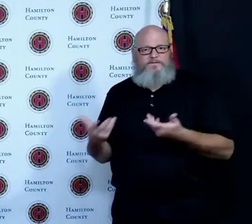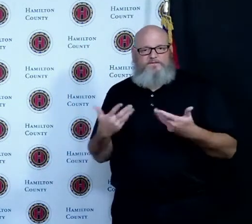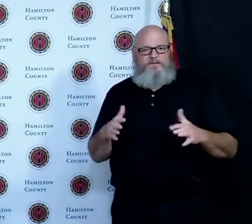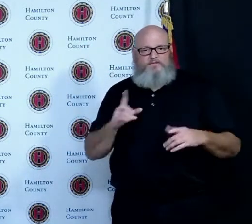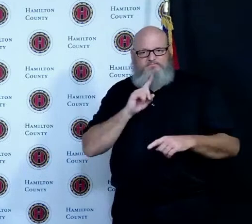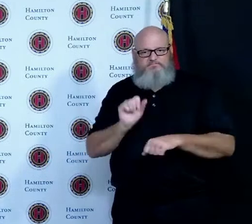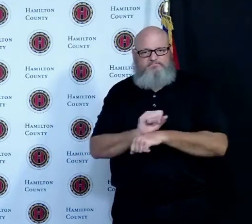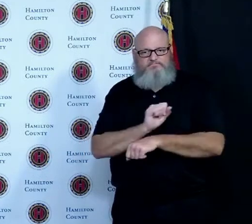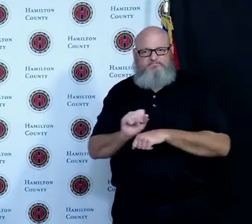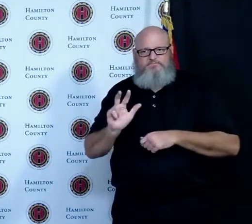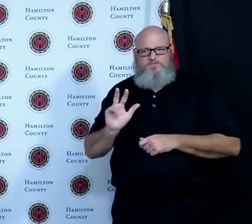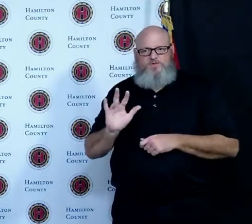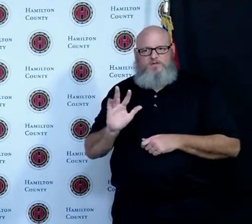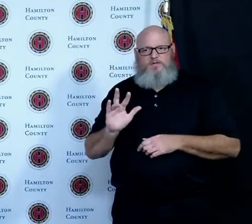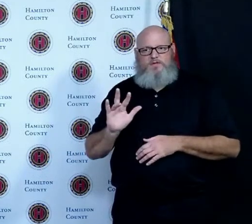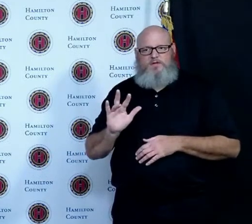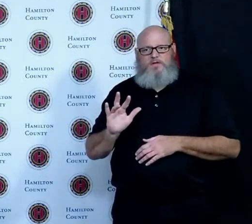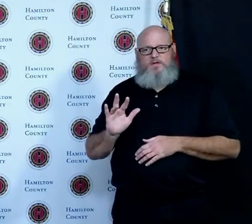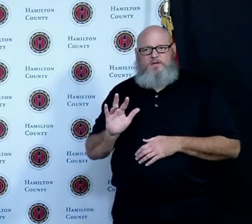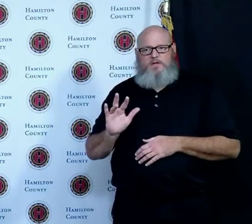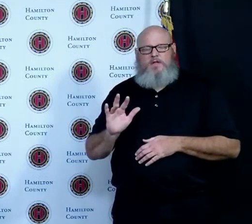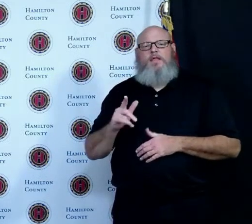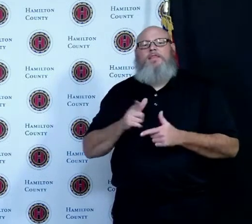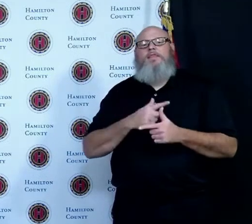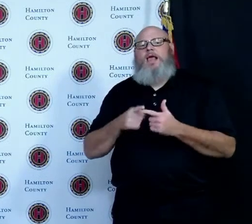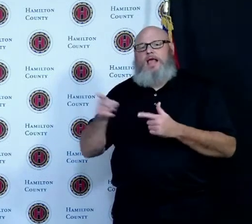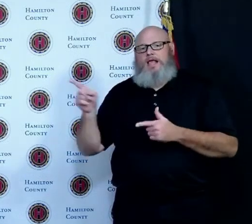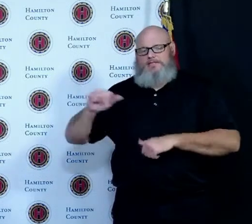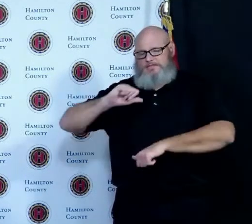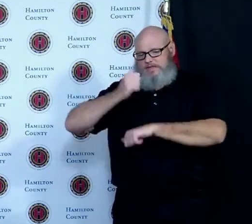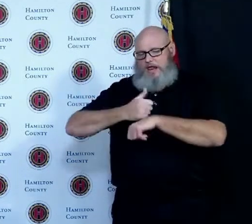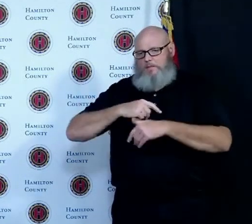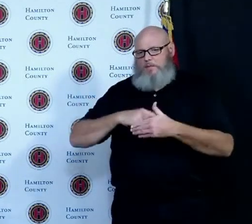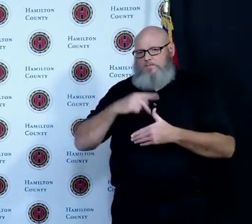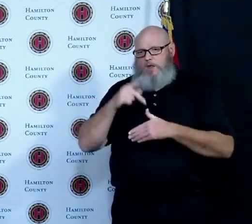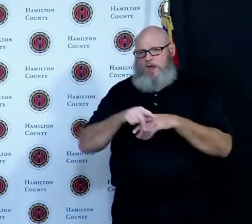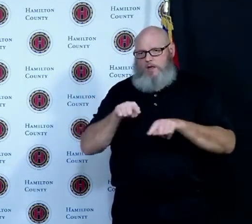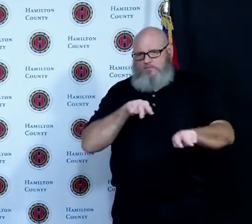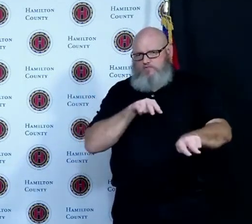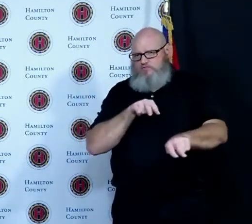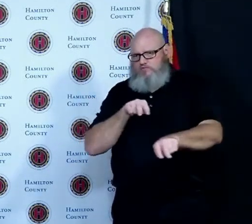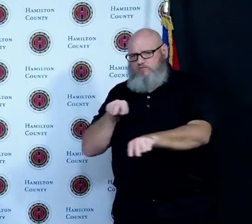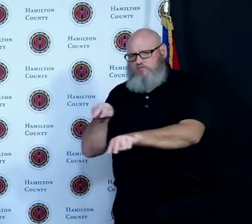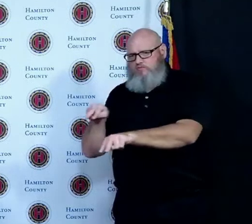about ready to expire are required to reach out to the Ohio Department of Health and the state will